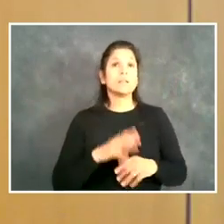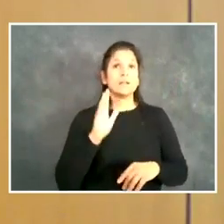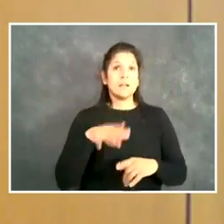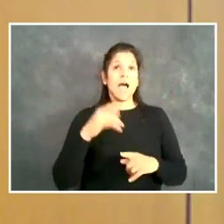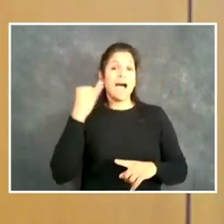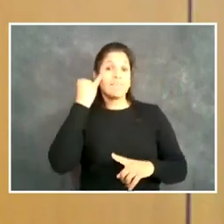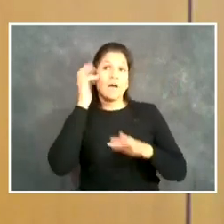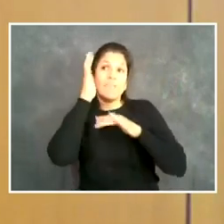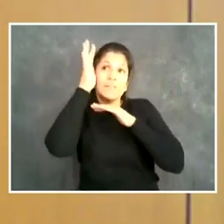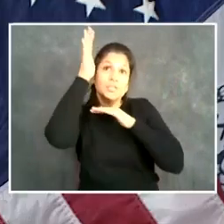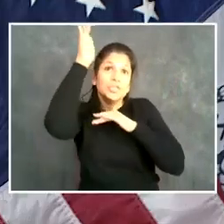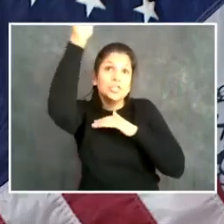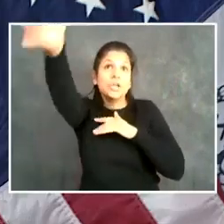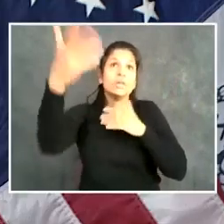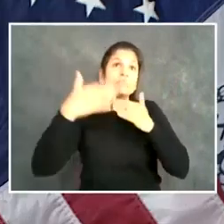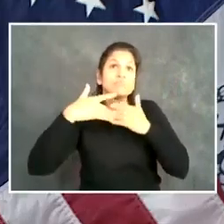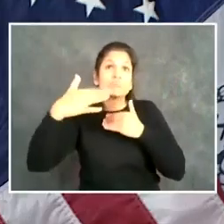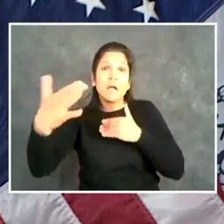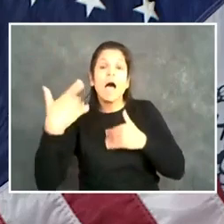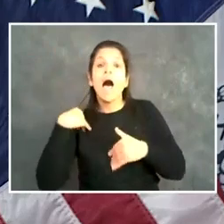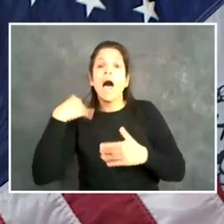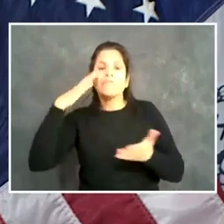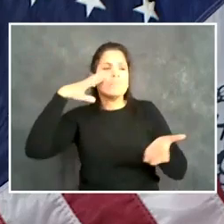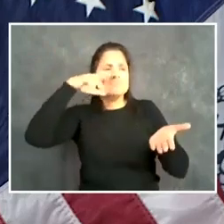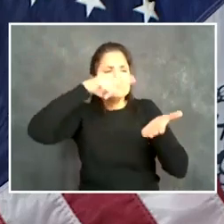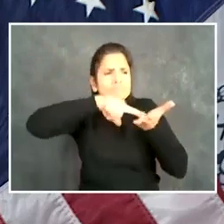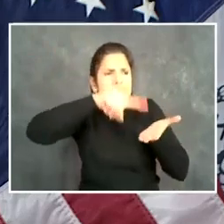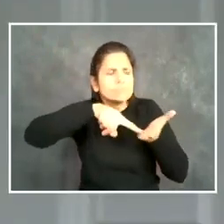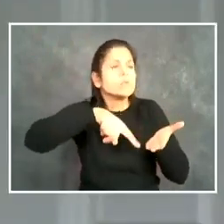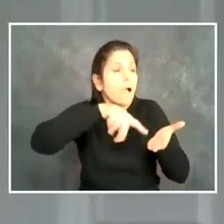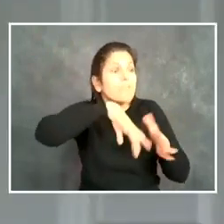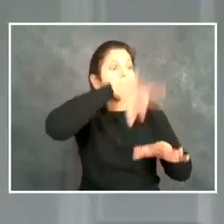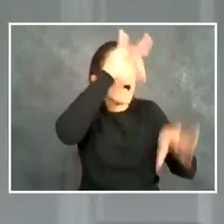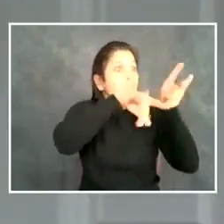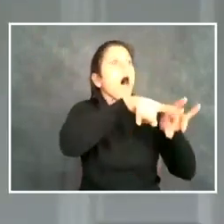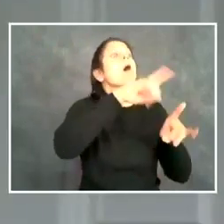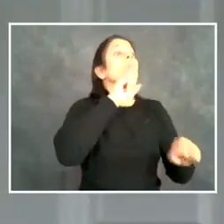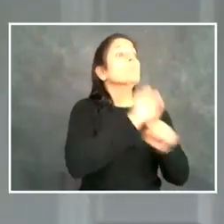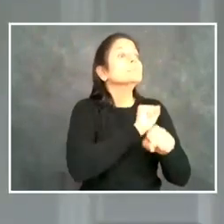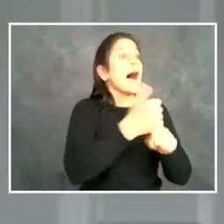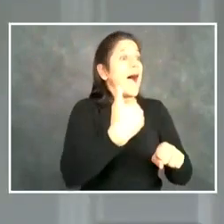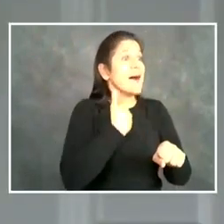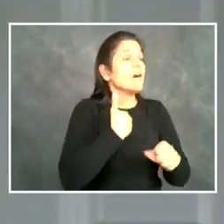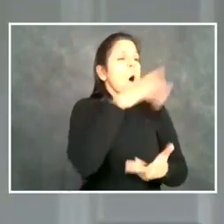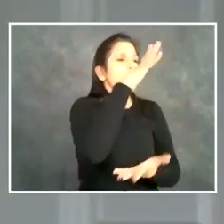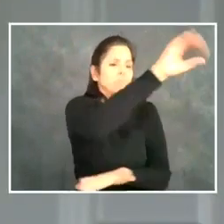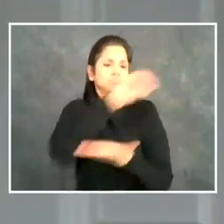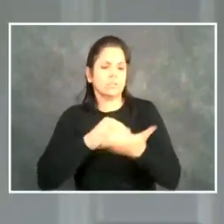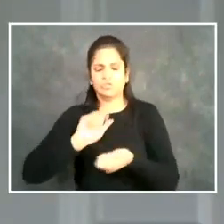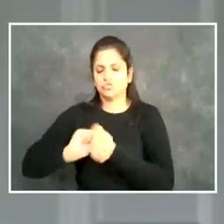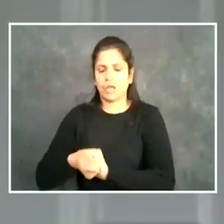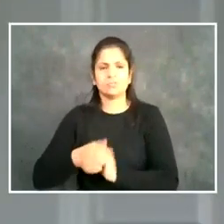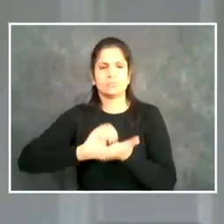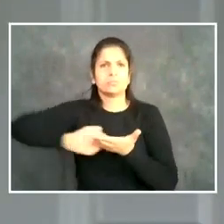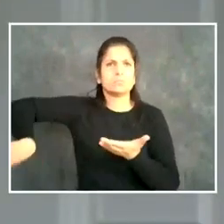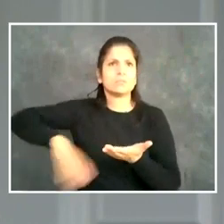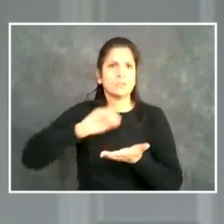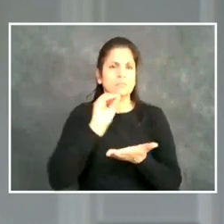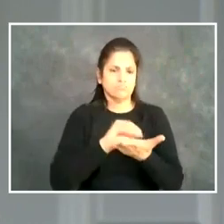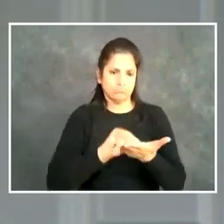MAY NOT FIND A FINDING.